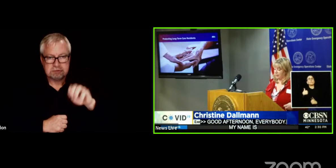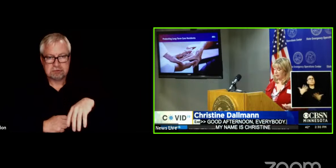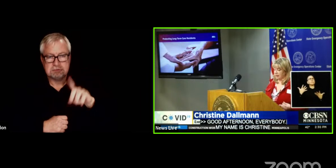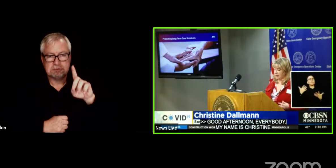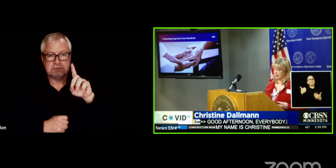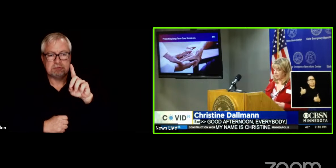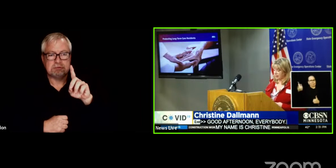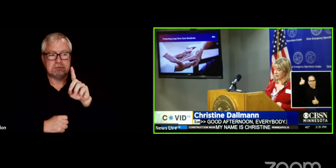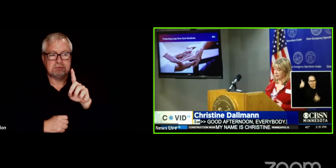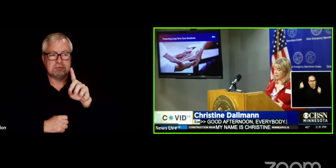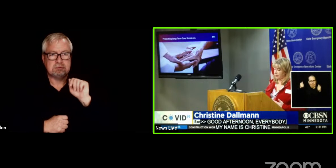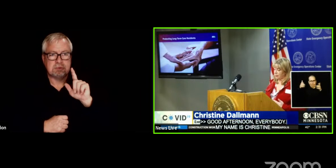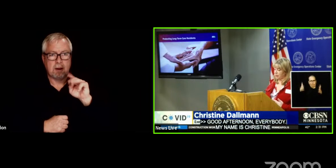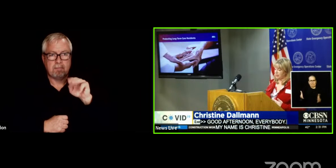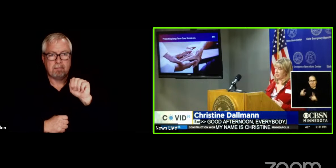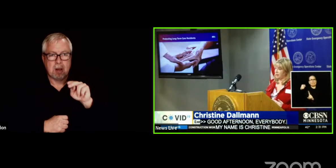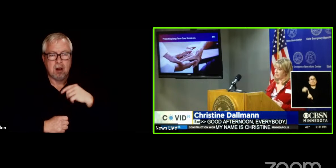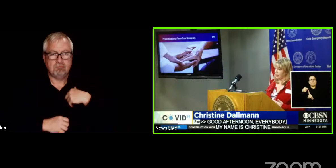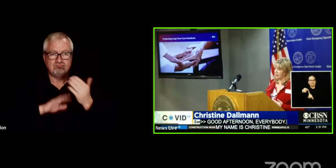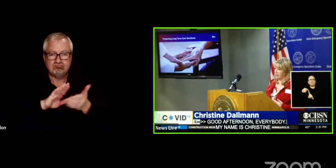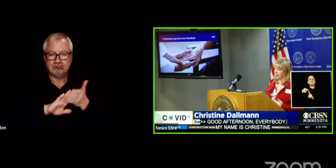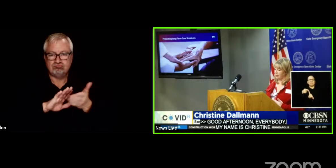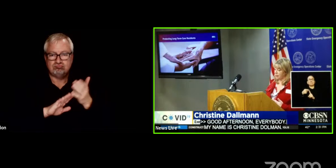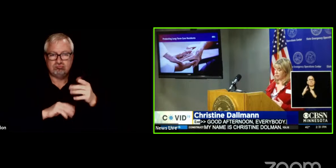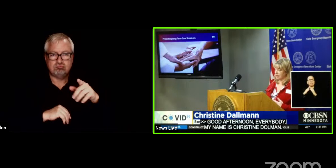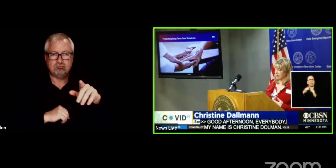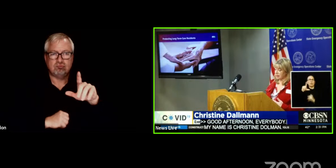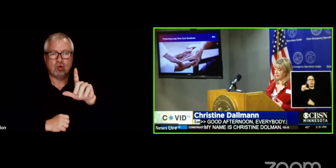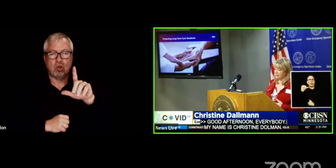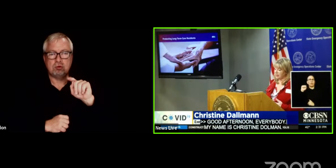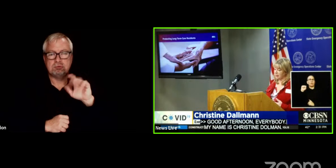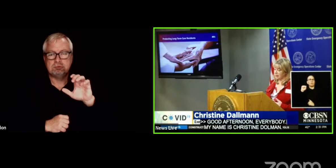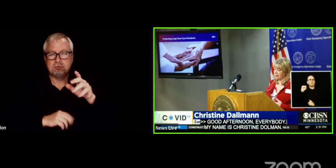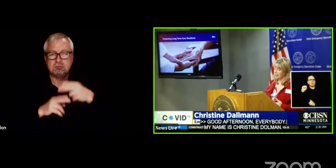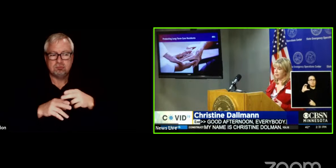I WOULD LIKE TO DISCUSS HOW COMMUNITY SPREAD IS AFFECTING OUR ASSISTED LIVING FACILITY,